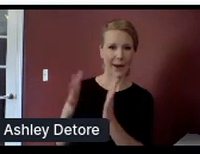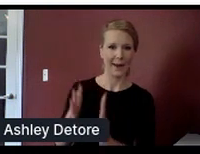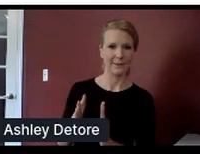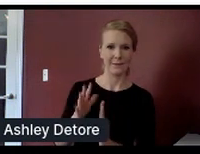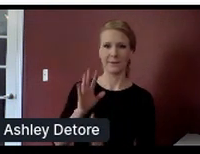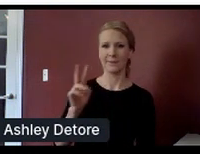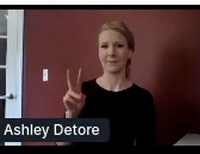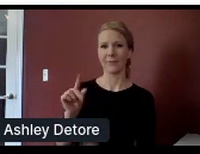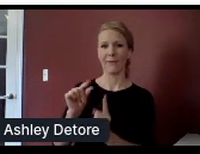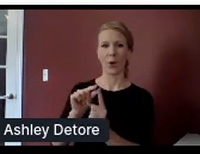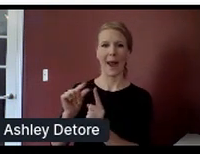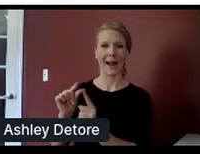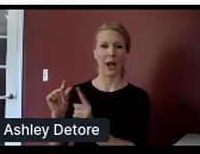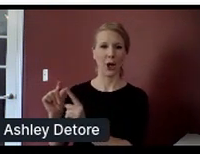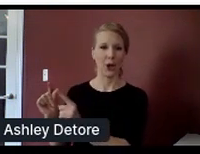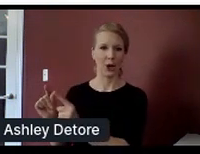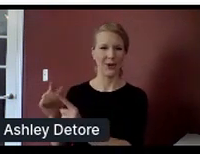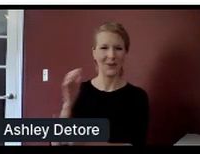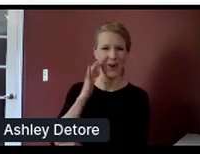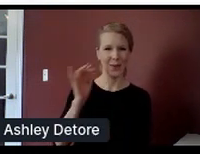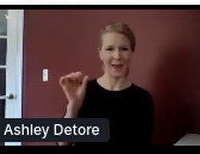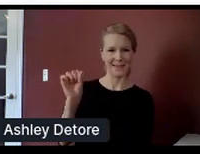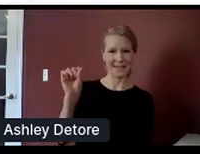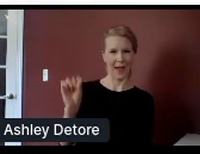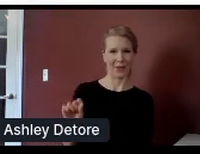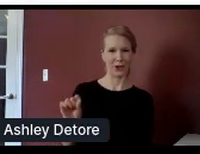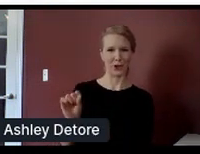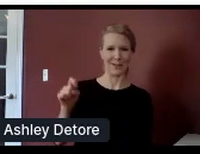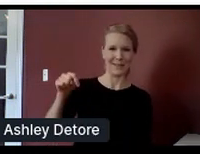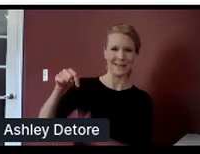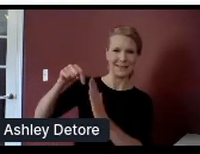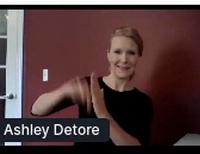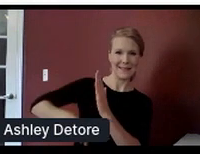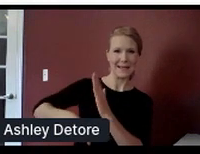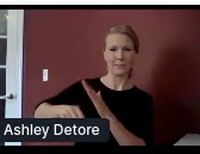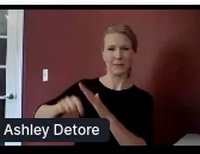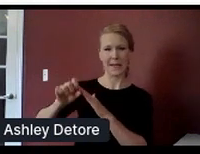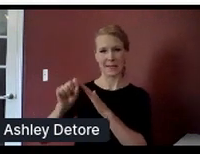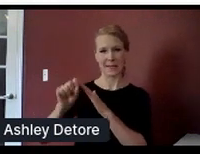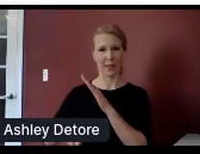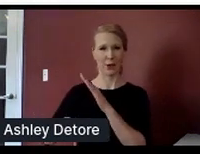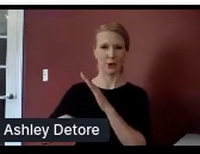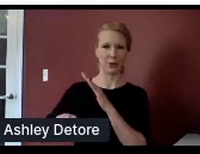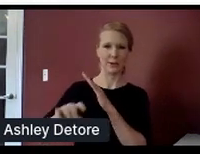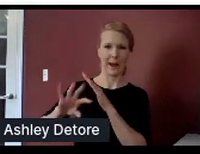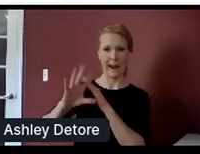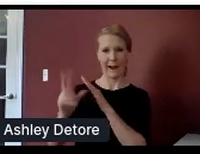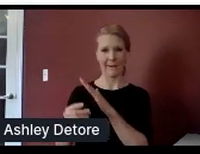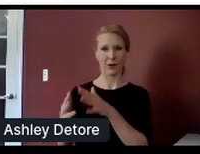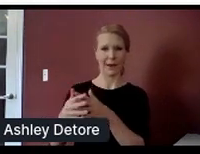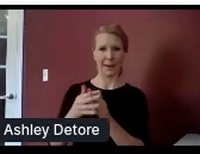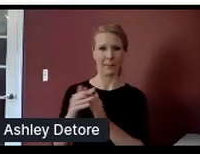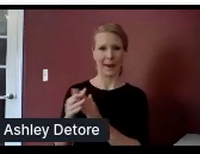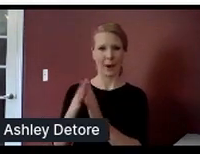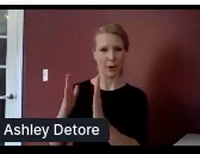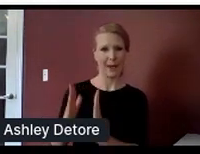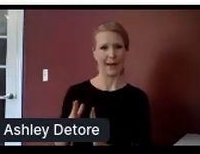some of that deep Southern voice that she had.